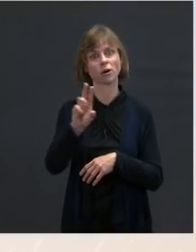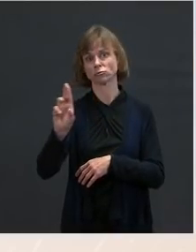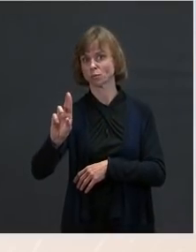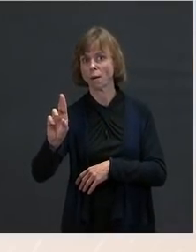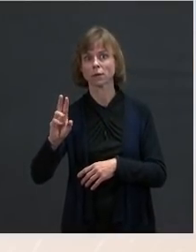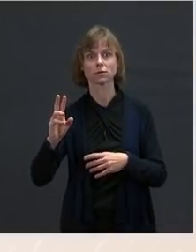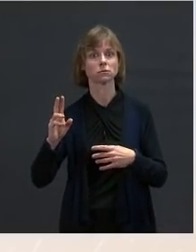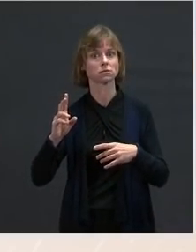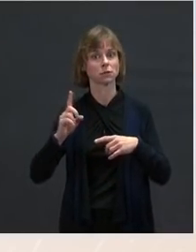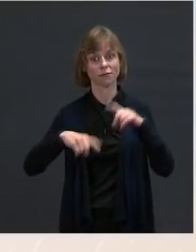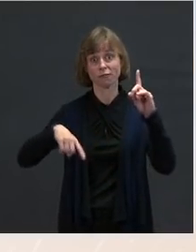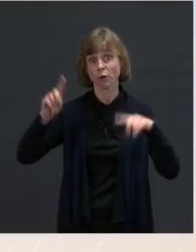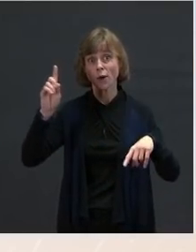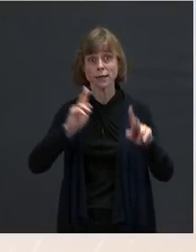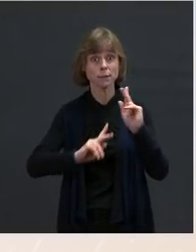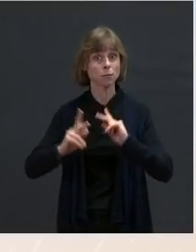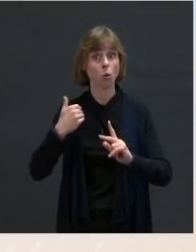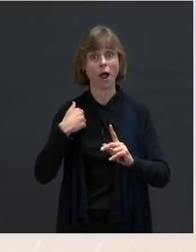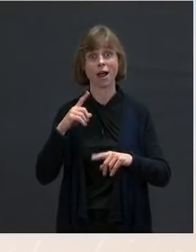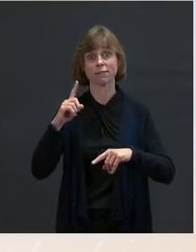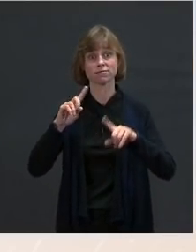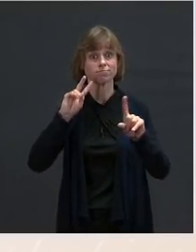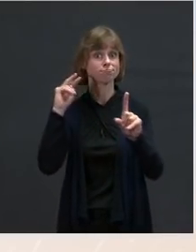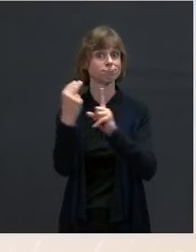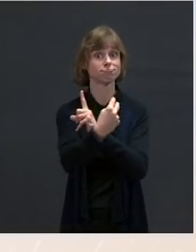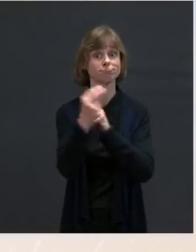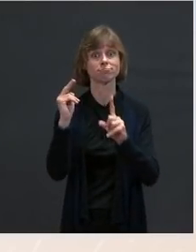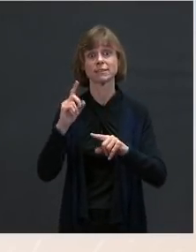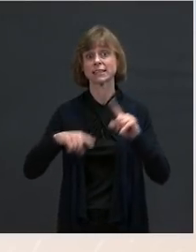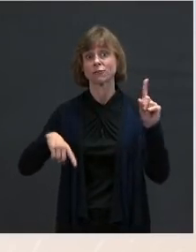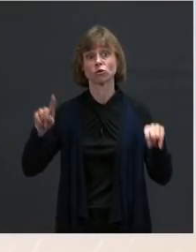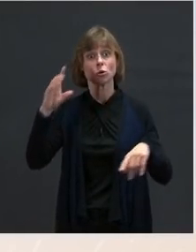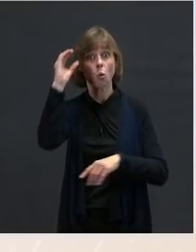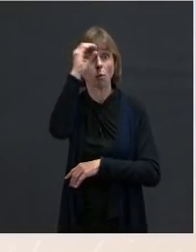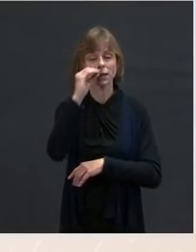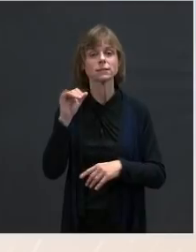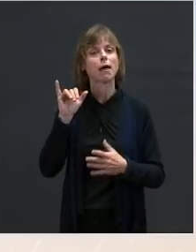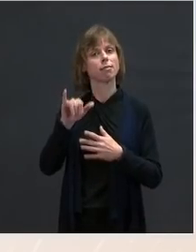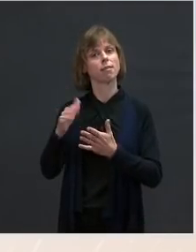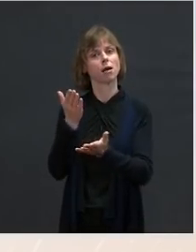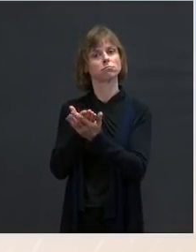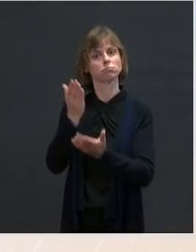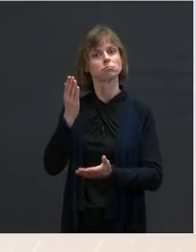who have different points of view is a reflection of how she would do that role. The Press: Can I ask you about --